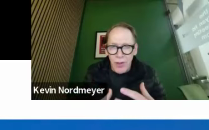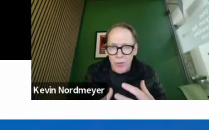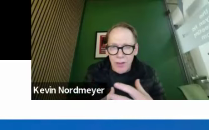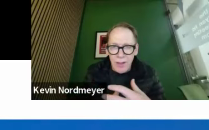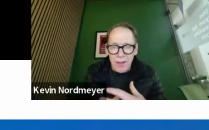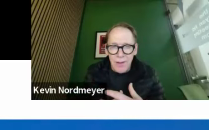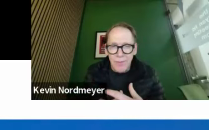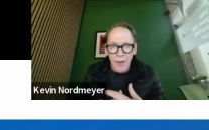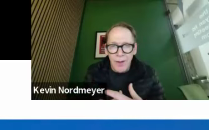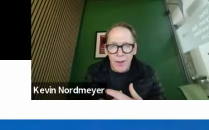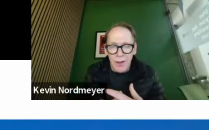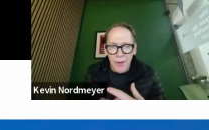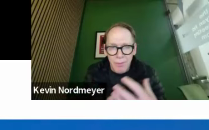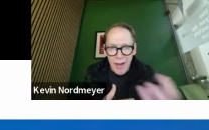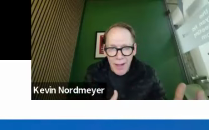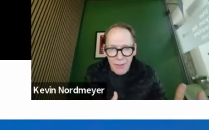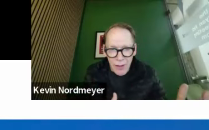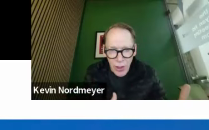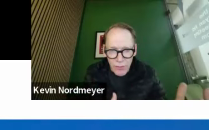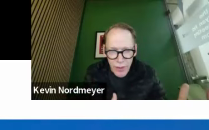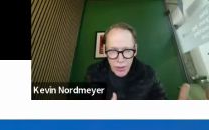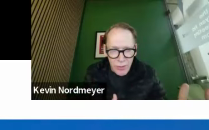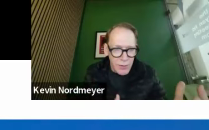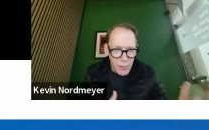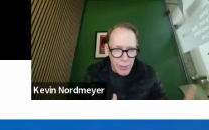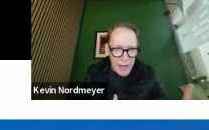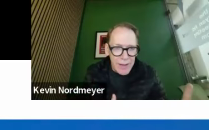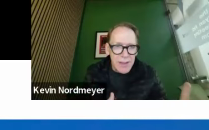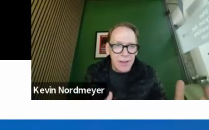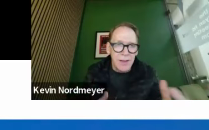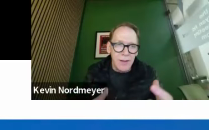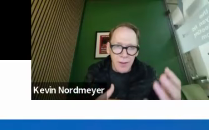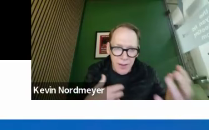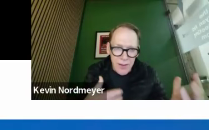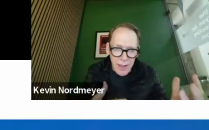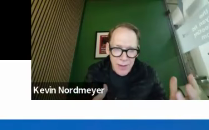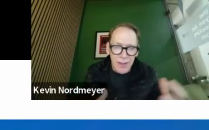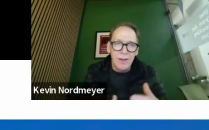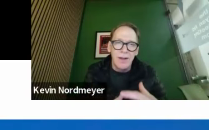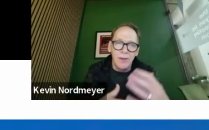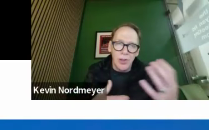for those that might have a low vision or blindness that could sense